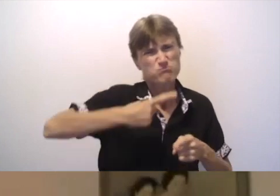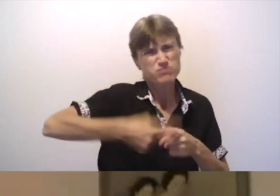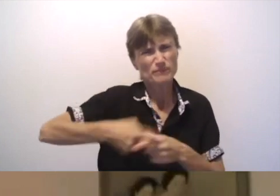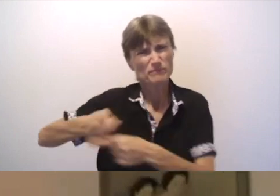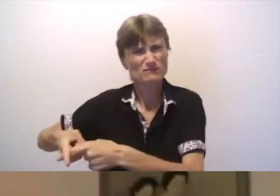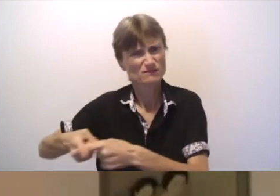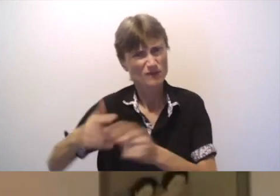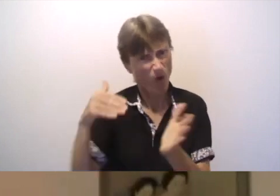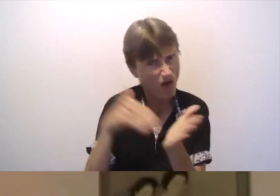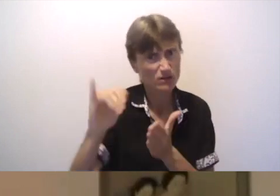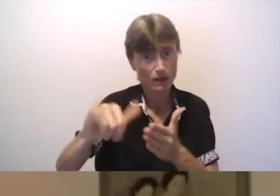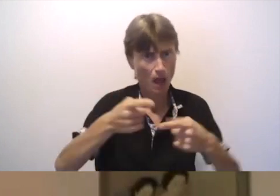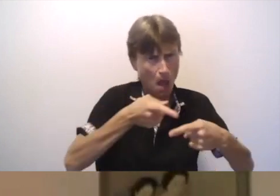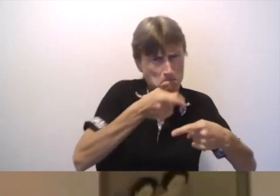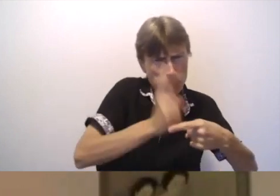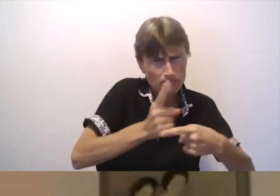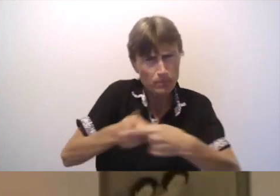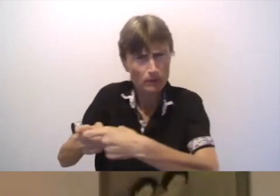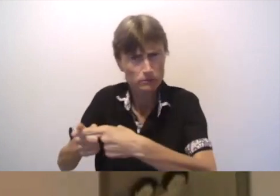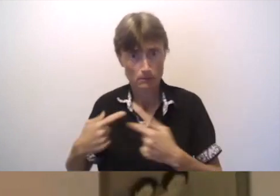these multiple identities and work experience